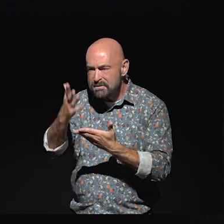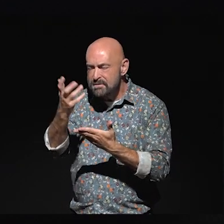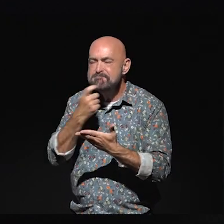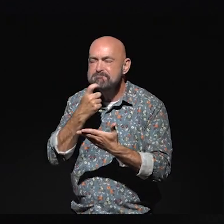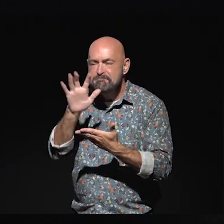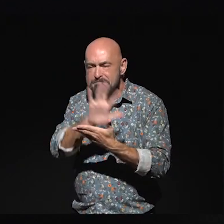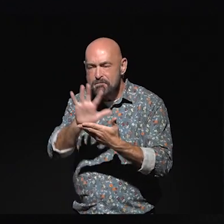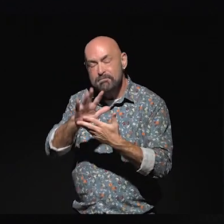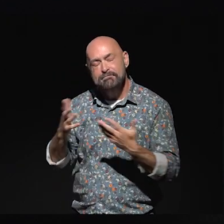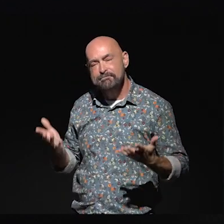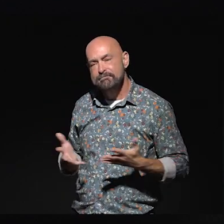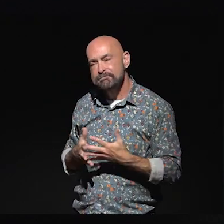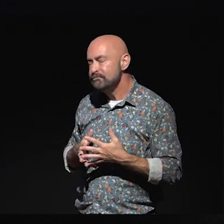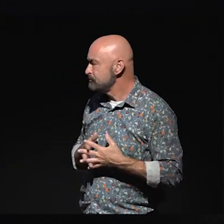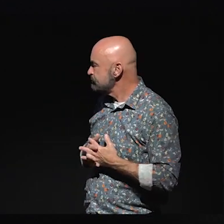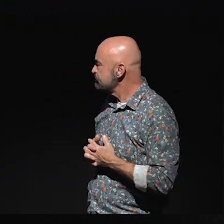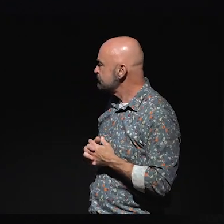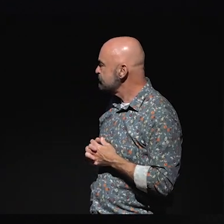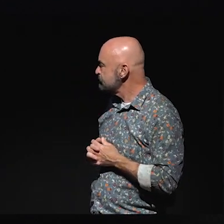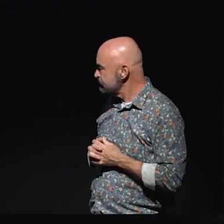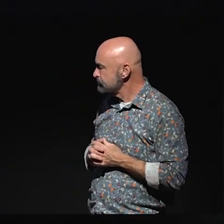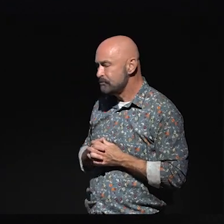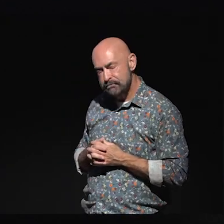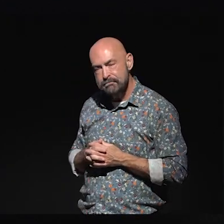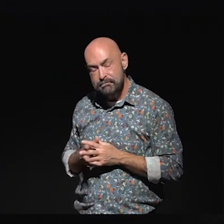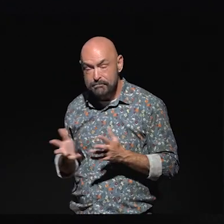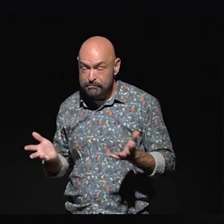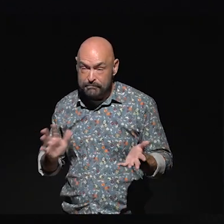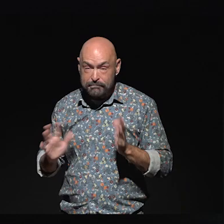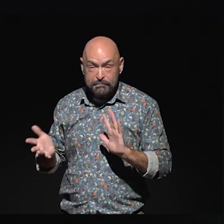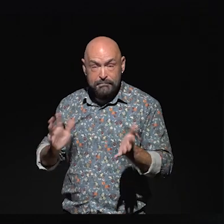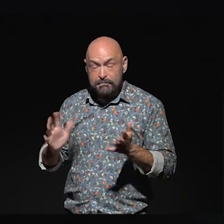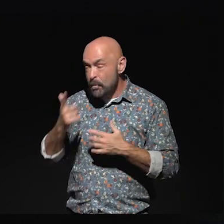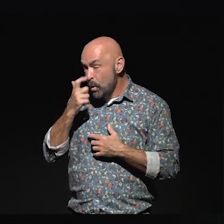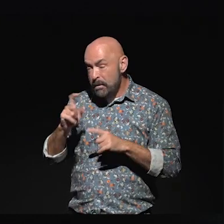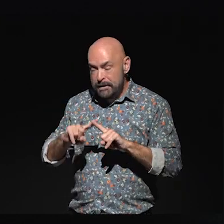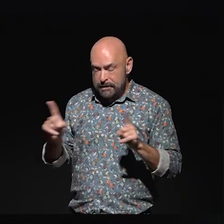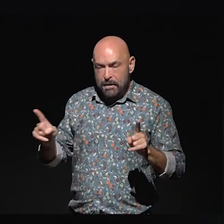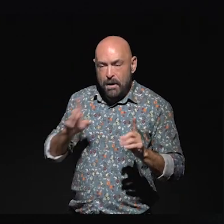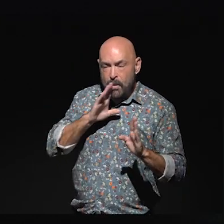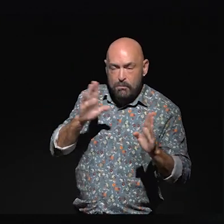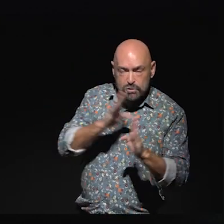And I think that has to do a great deal with the difference between private and public.